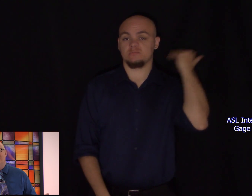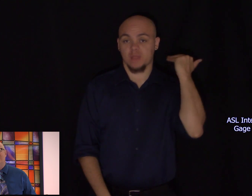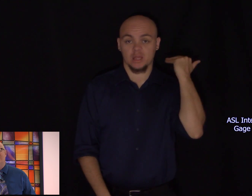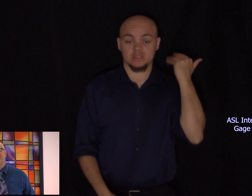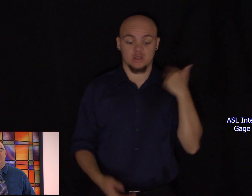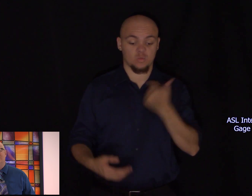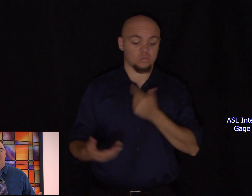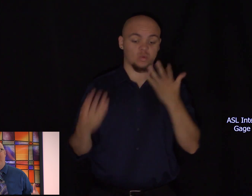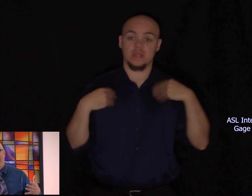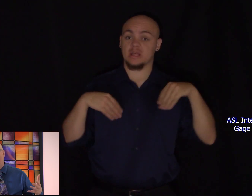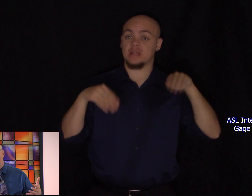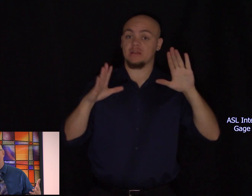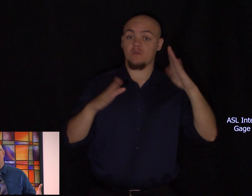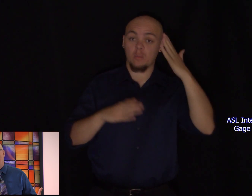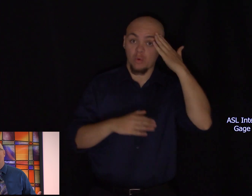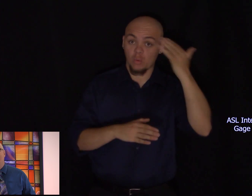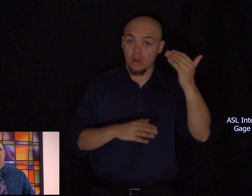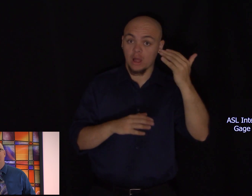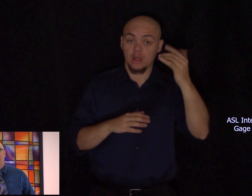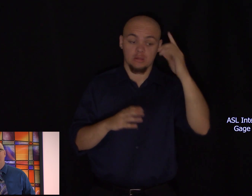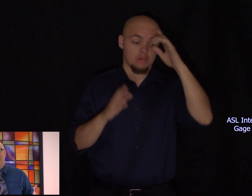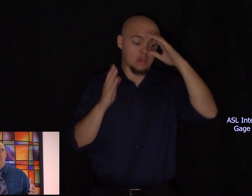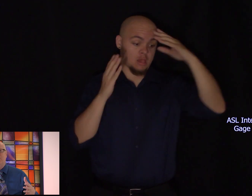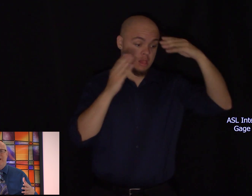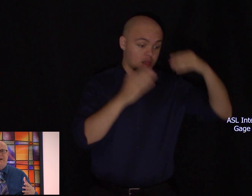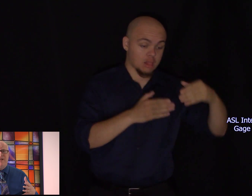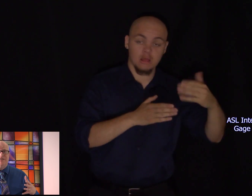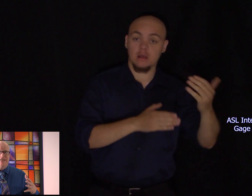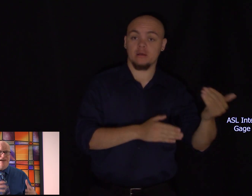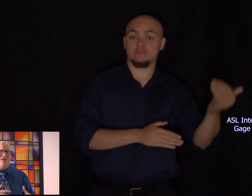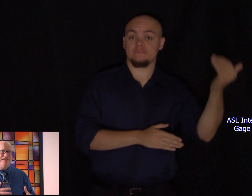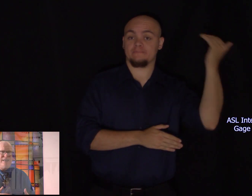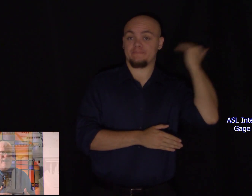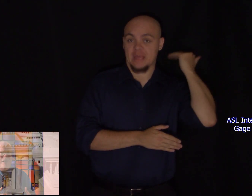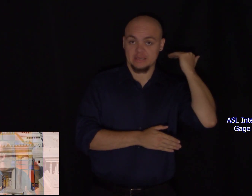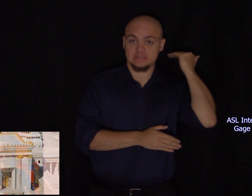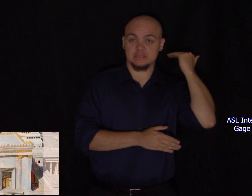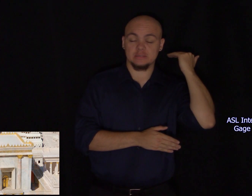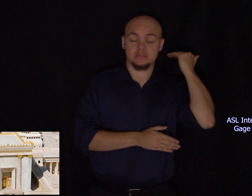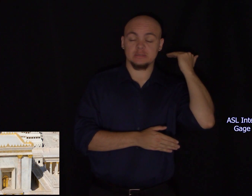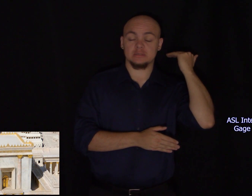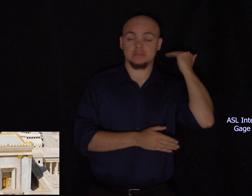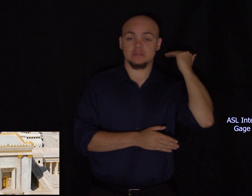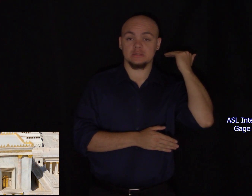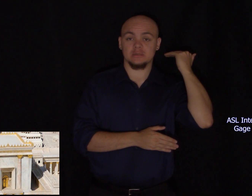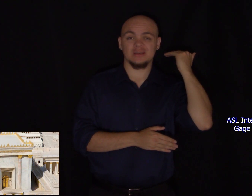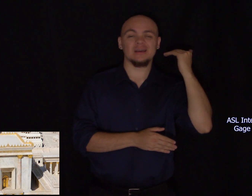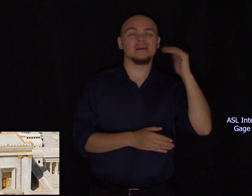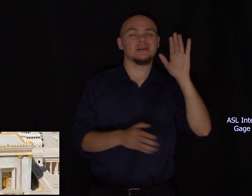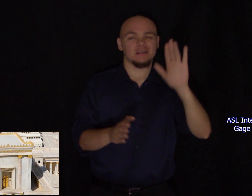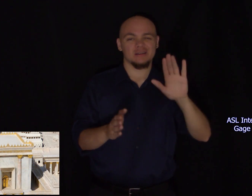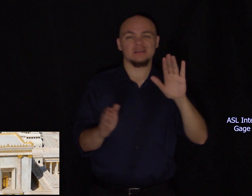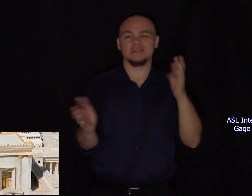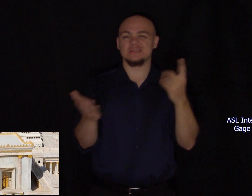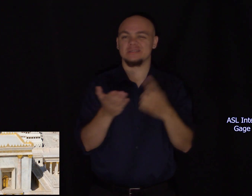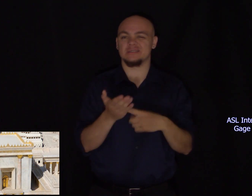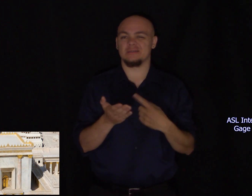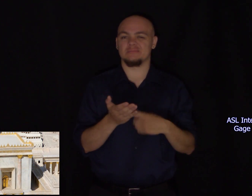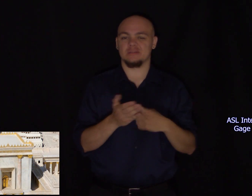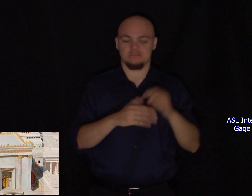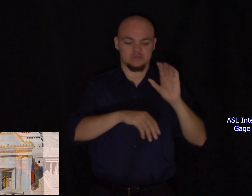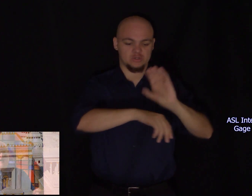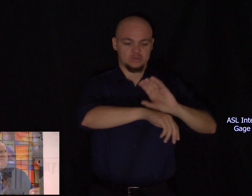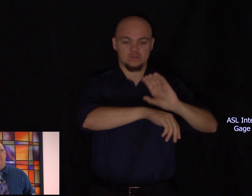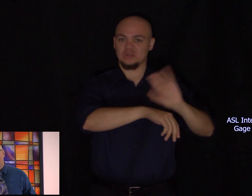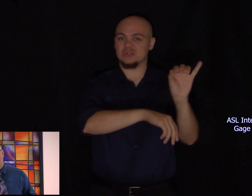good as the first and we give up because we are held tyranny by the past you hear that sometimes